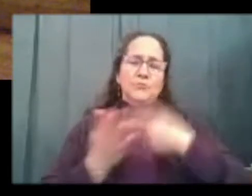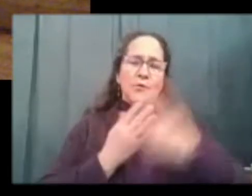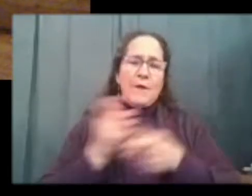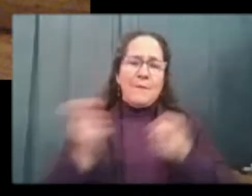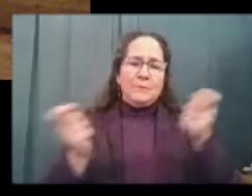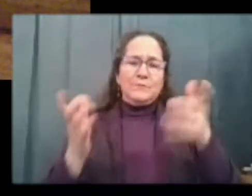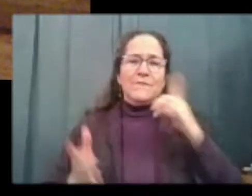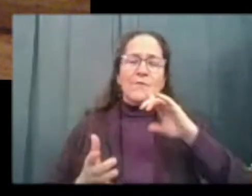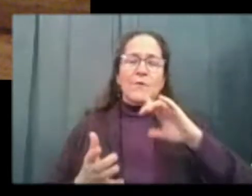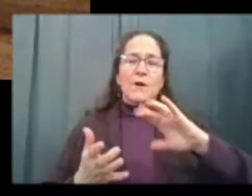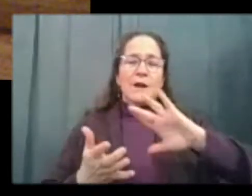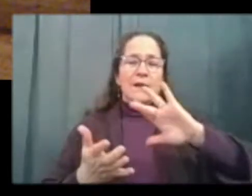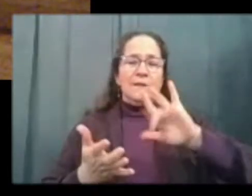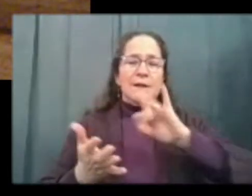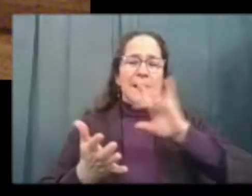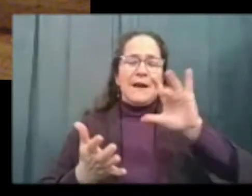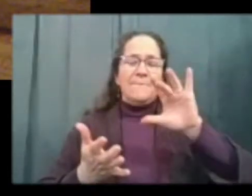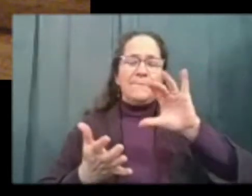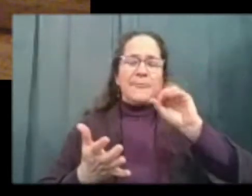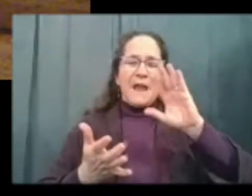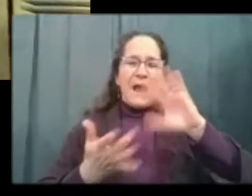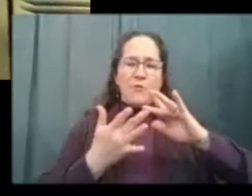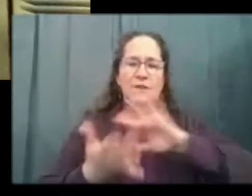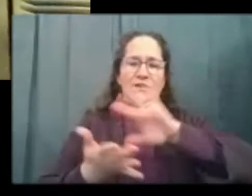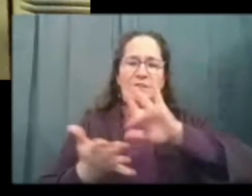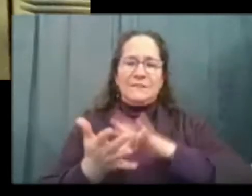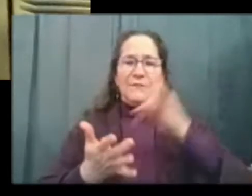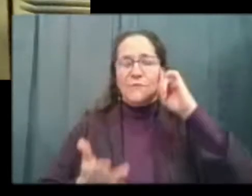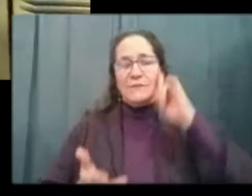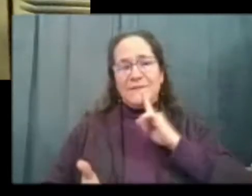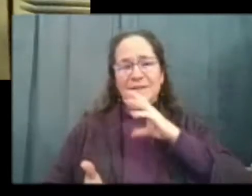Our panelists are Shawna Benson, the Program Director